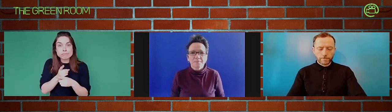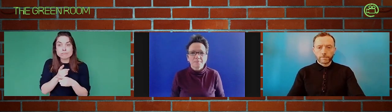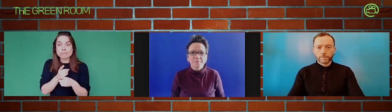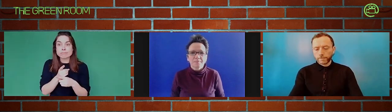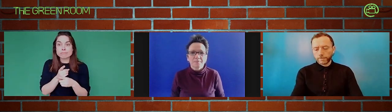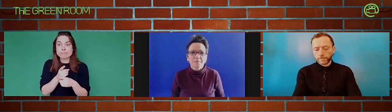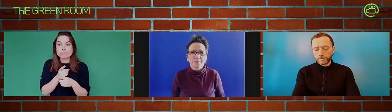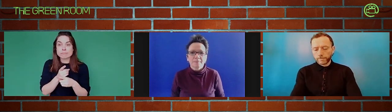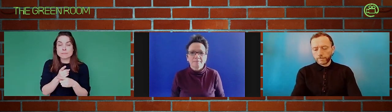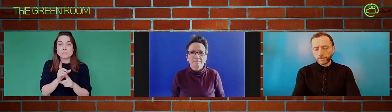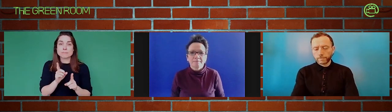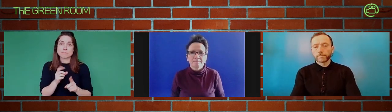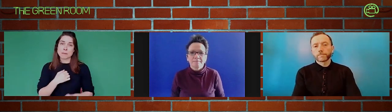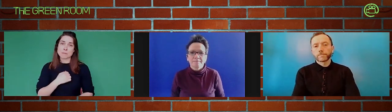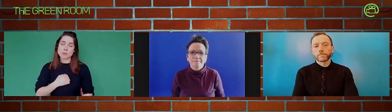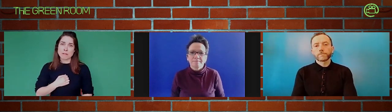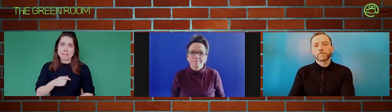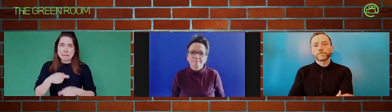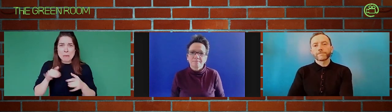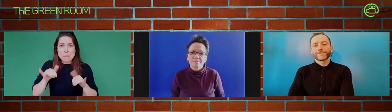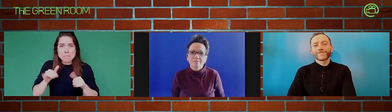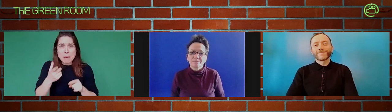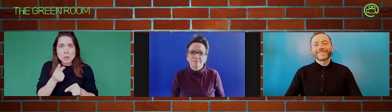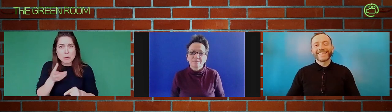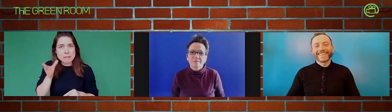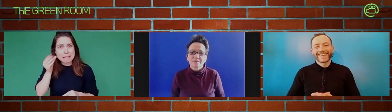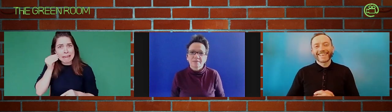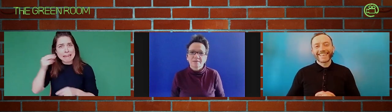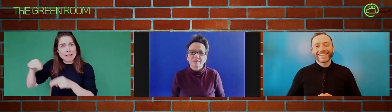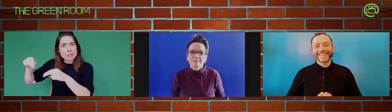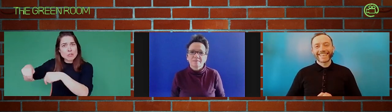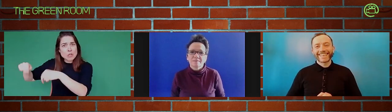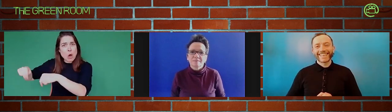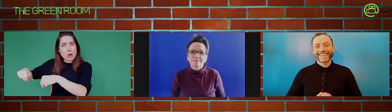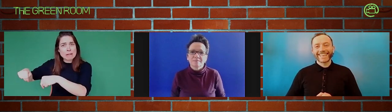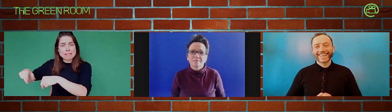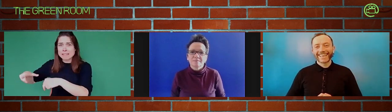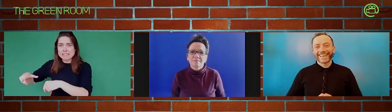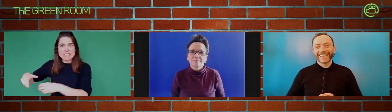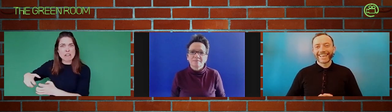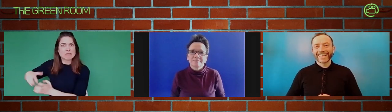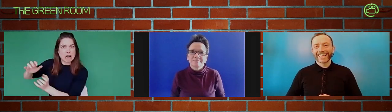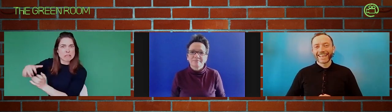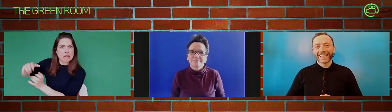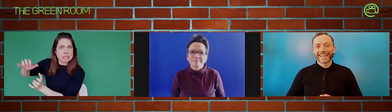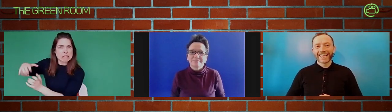I'm so sorry if you can hear my dog in the background she's going bananas. Don't normally have dogs in the Green